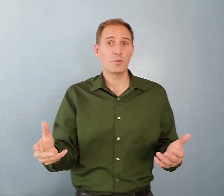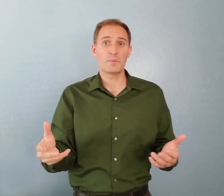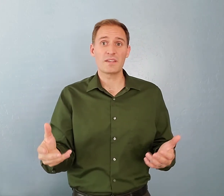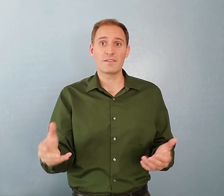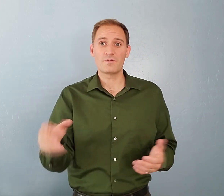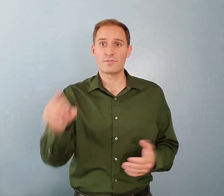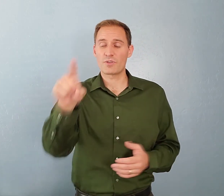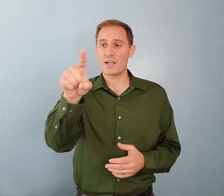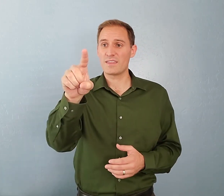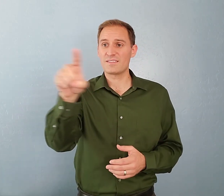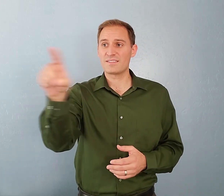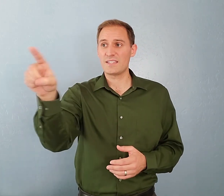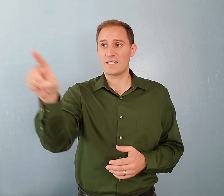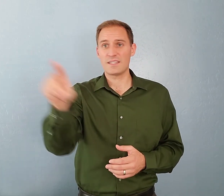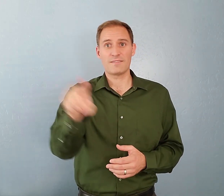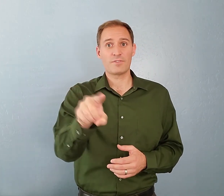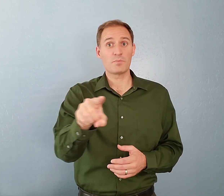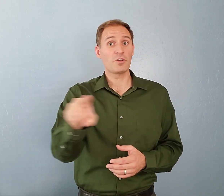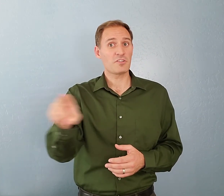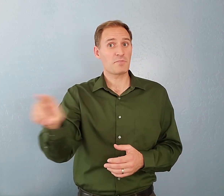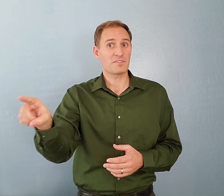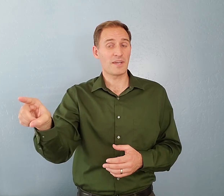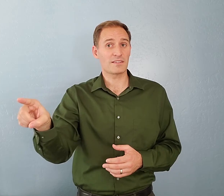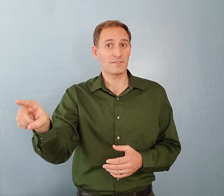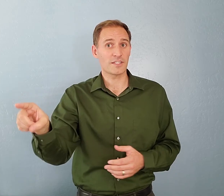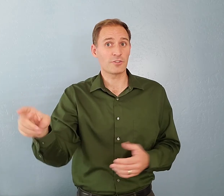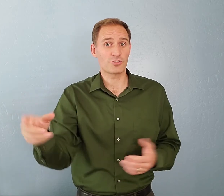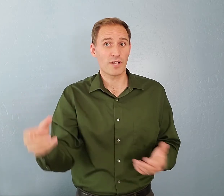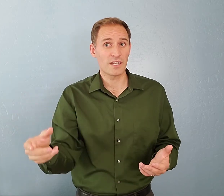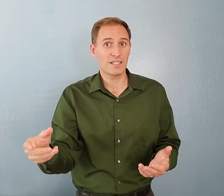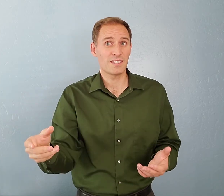will be drawing the Z from your perspective like you're drawing it in